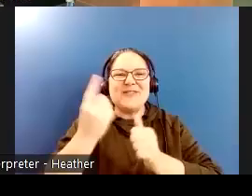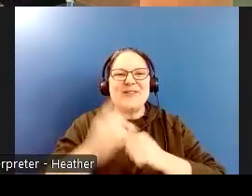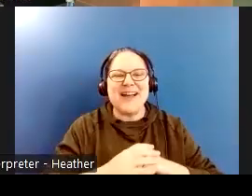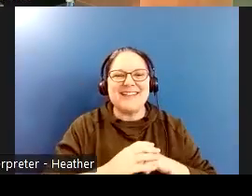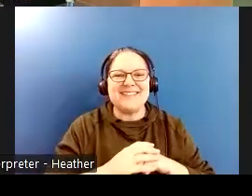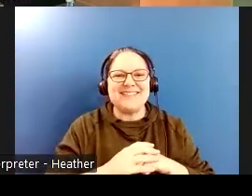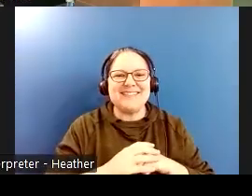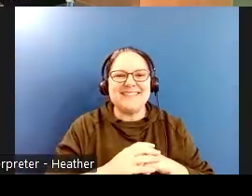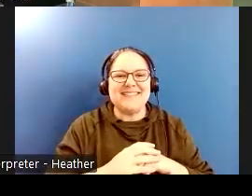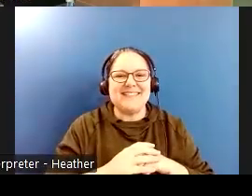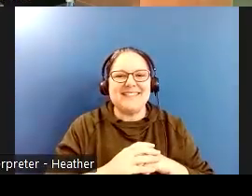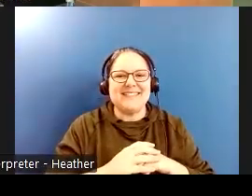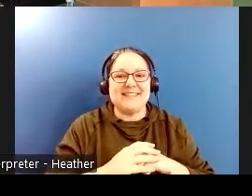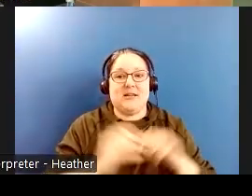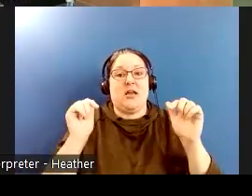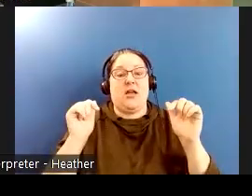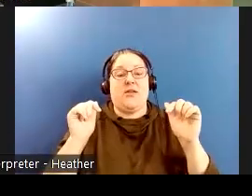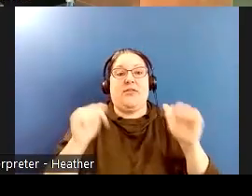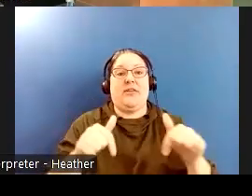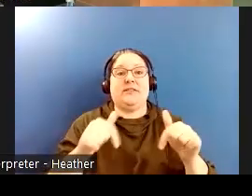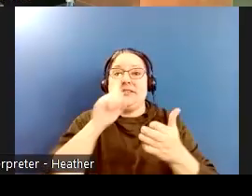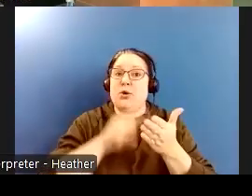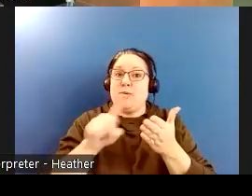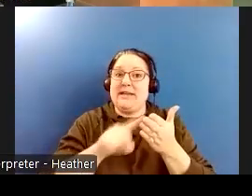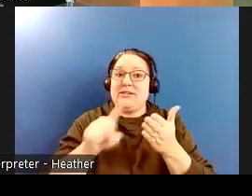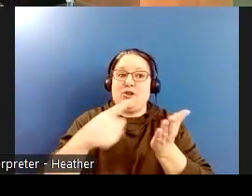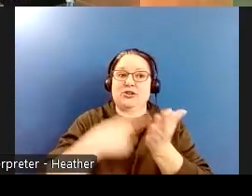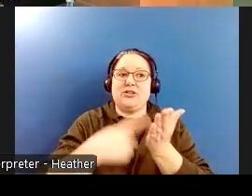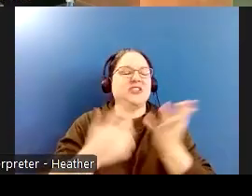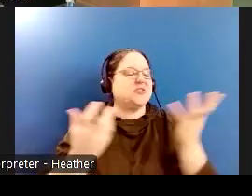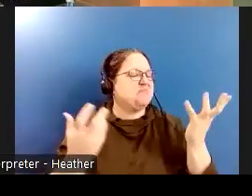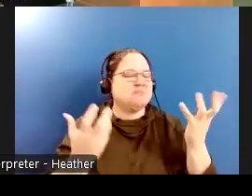this is a research talk, so I figured I would not wear a tie and just kind of dress it down